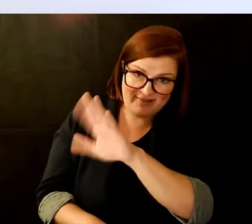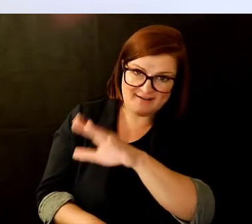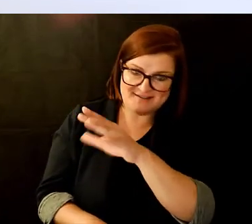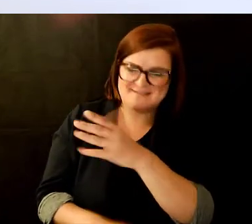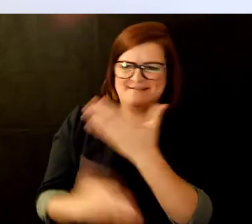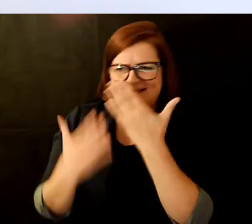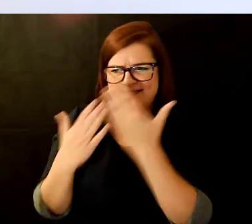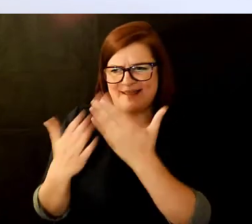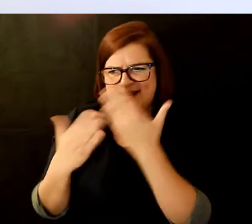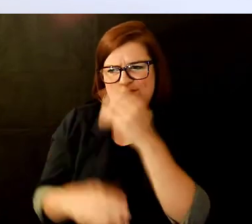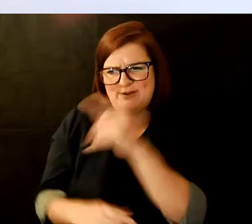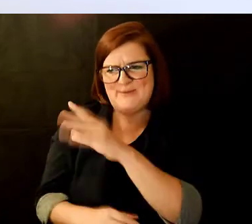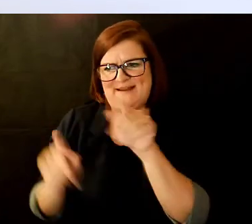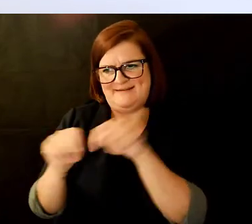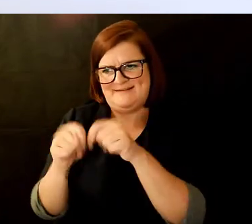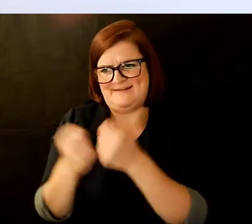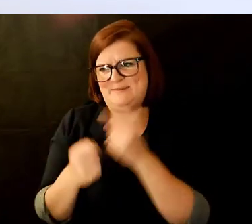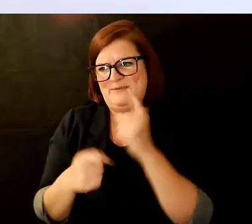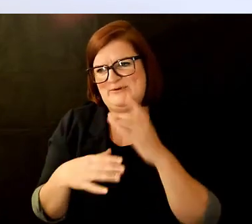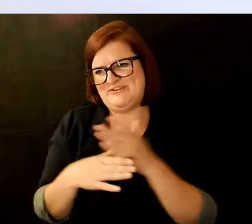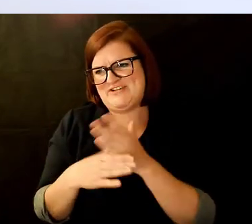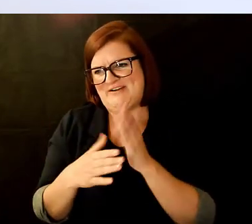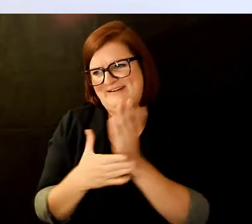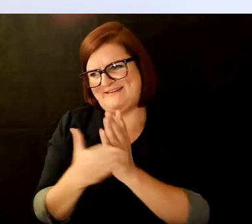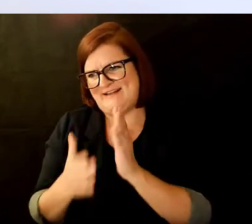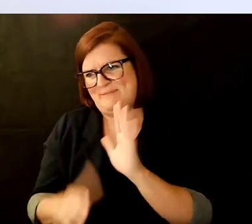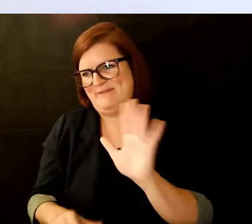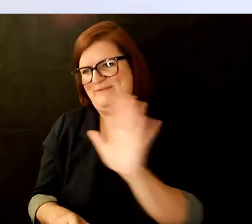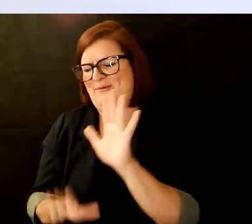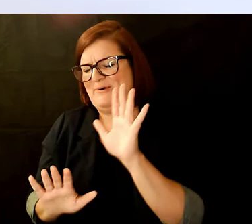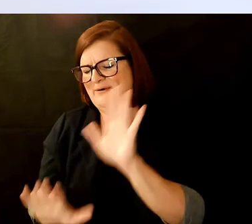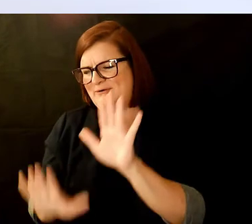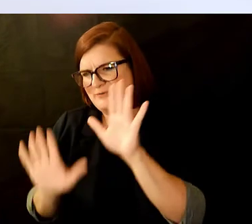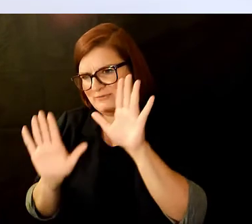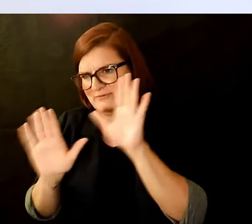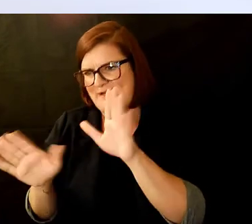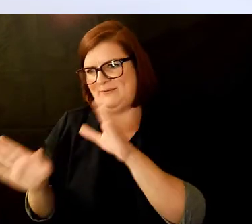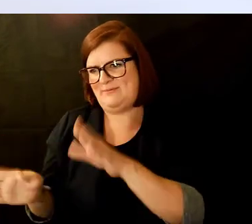for sharing some of the great ways the Mental Health Center of Denver